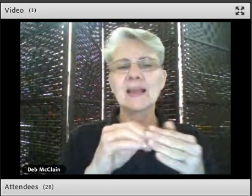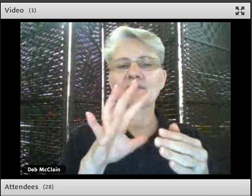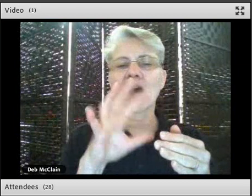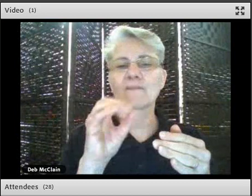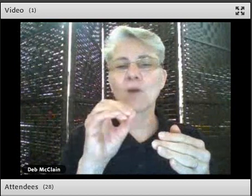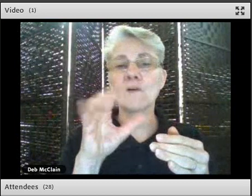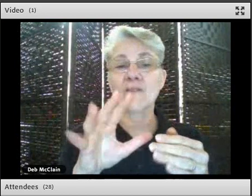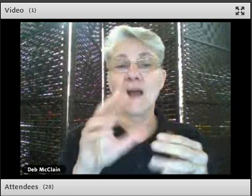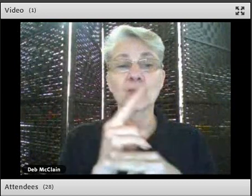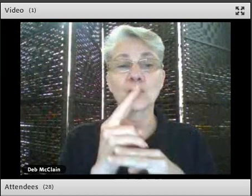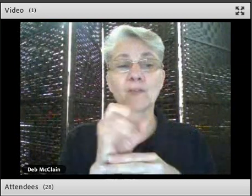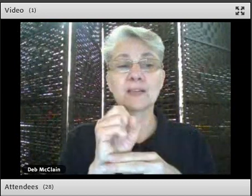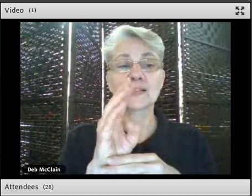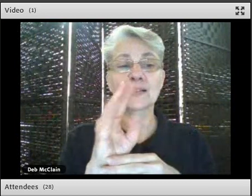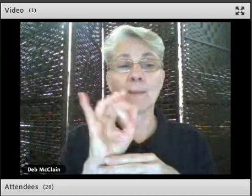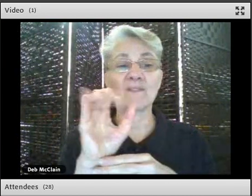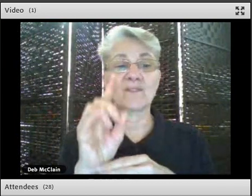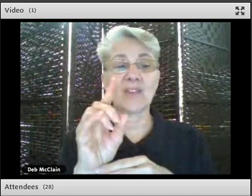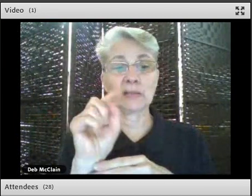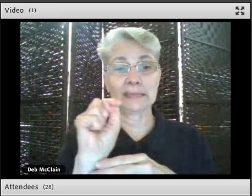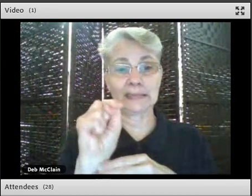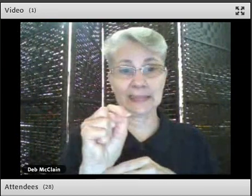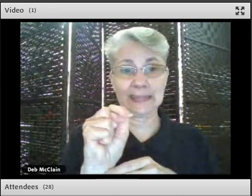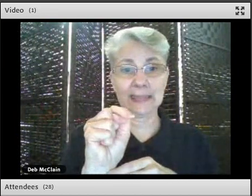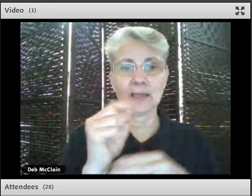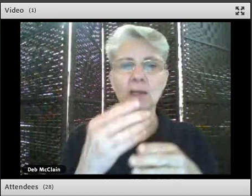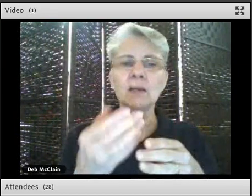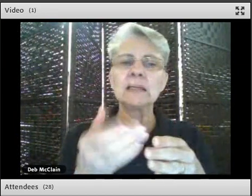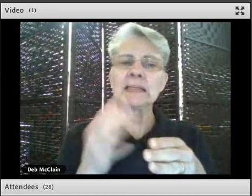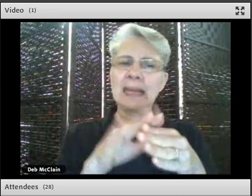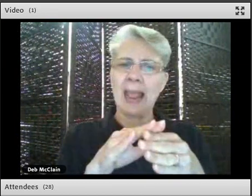with the relationship designator "container of work"